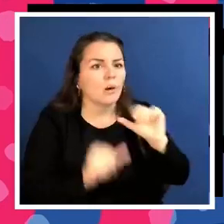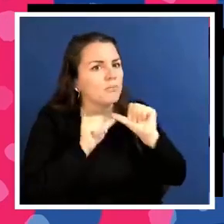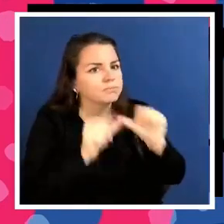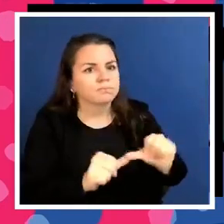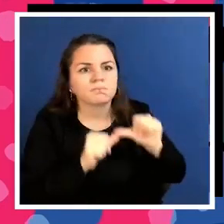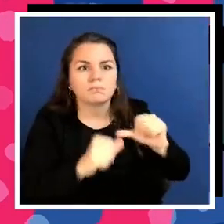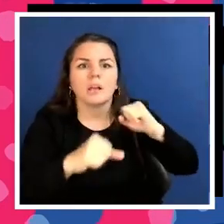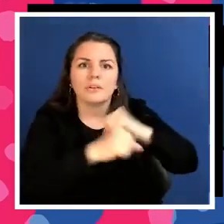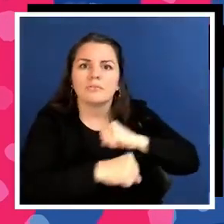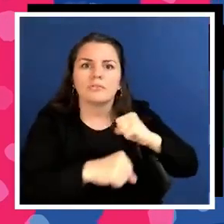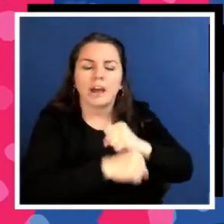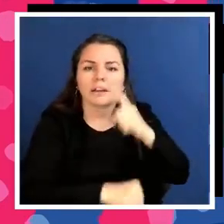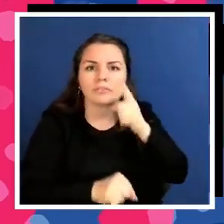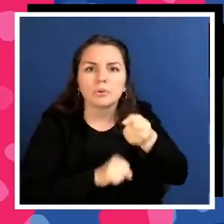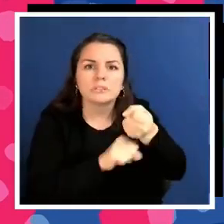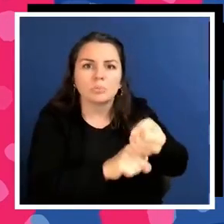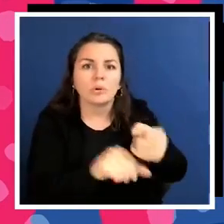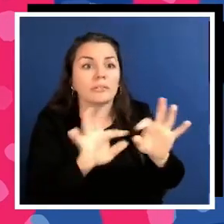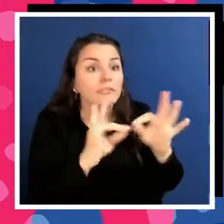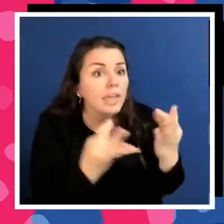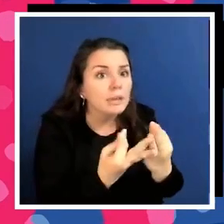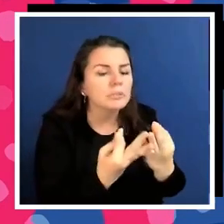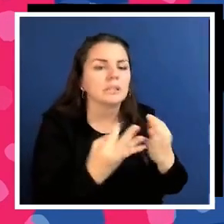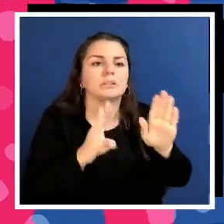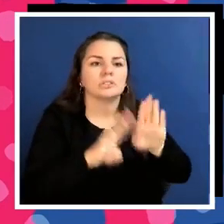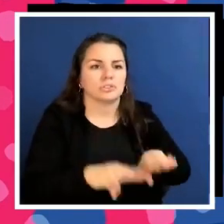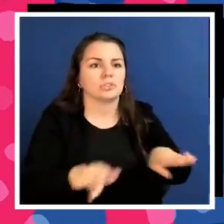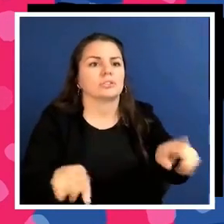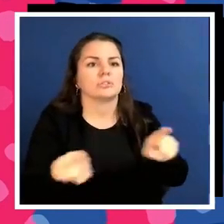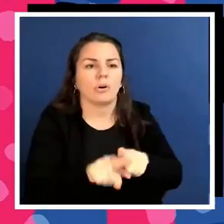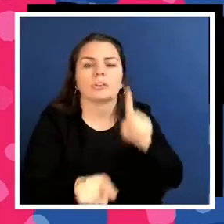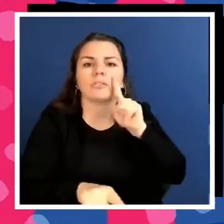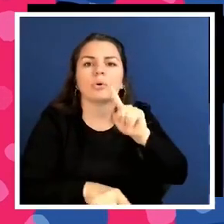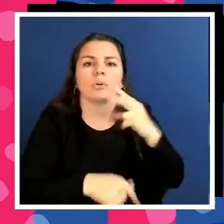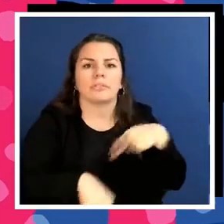PARTNERSHIP AND LEADERSHIP.